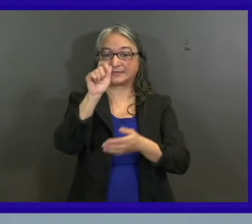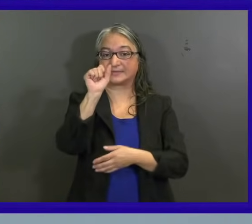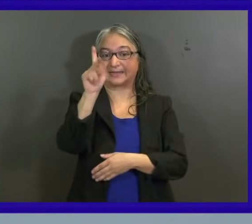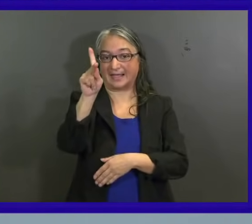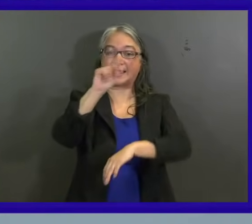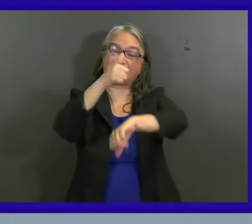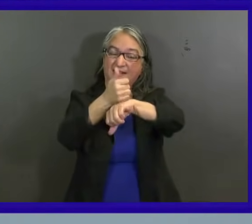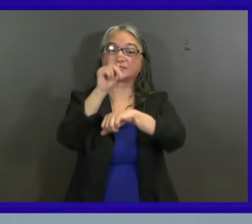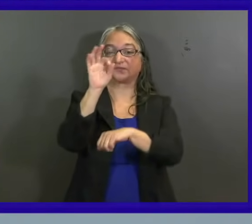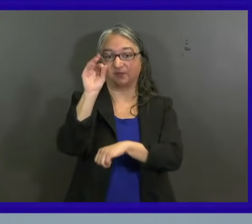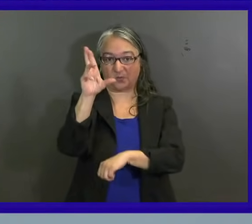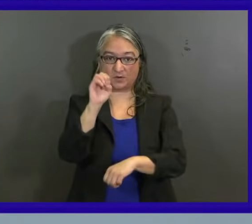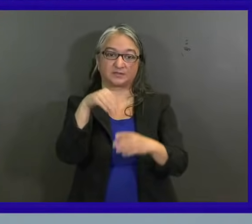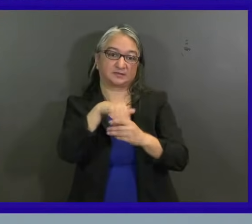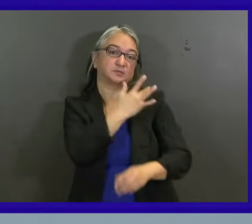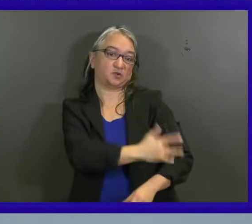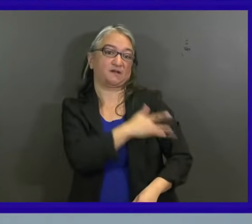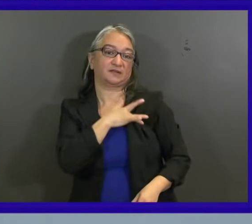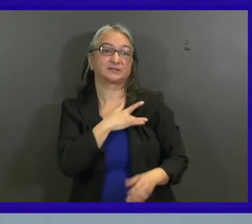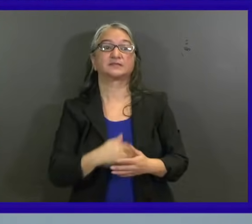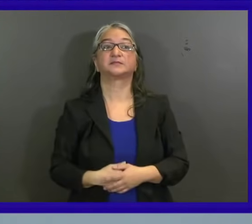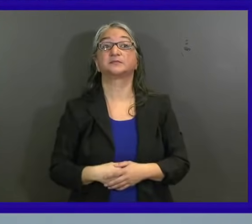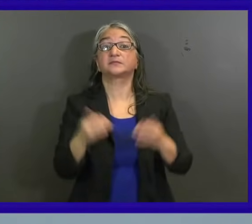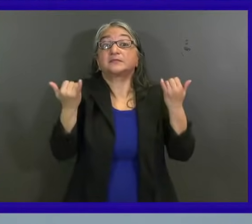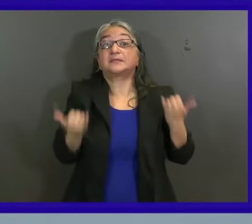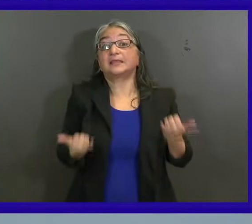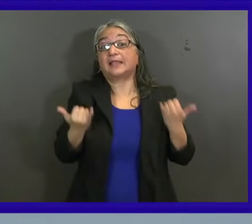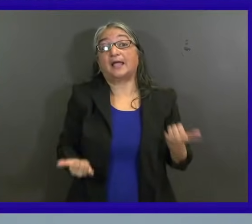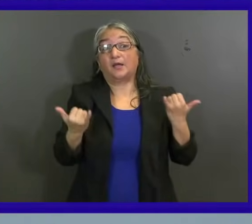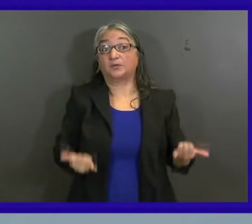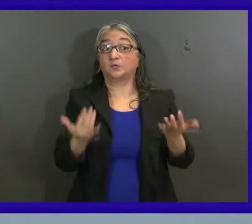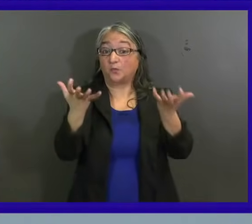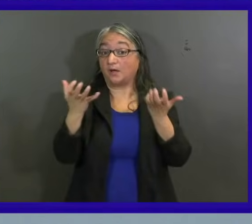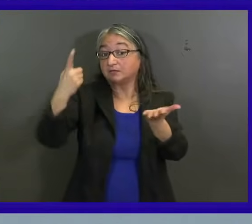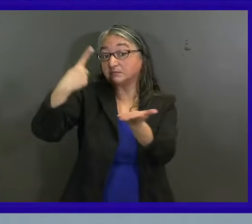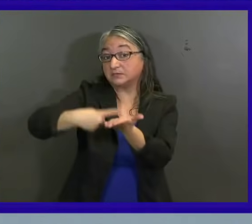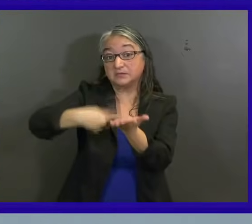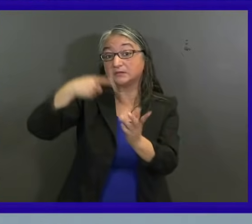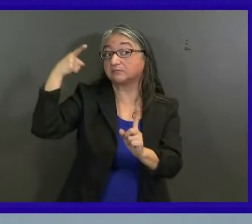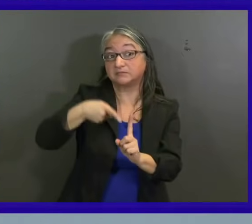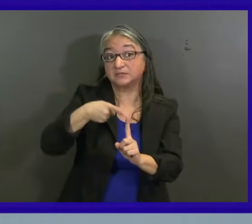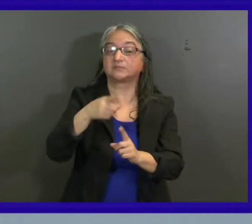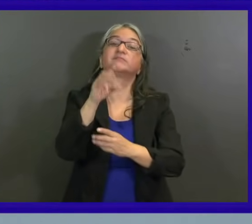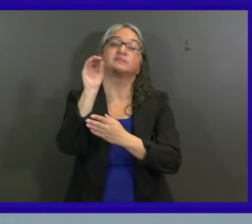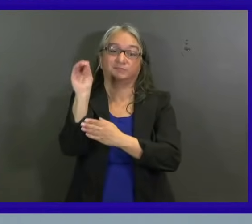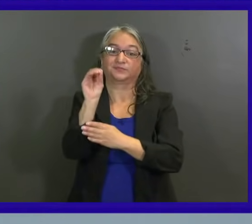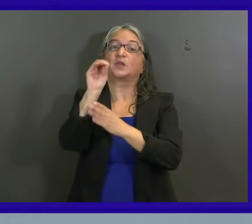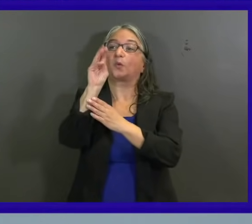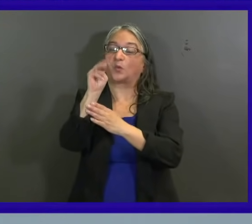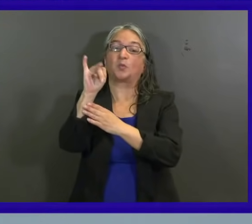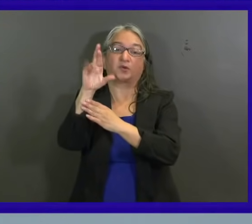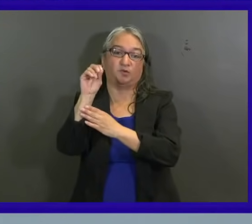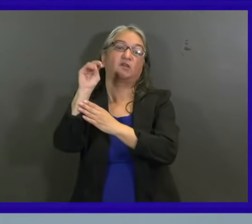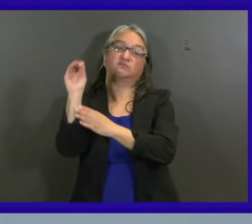in the face of the arrival of the omicron variant beginning to spread in manitoba the modeling that